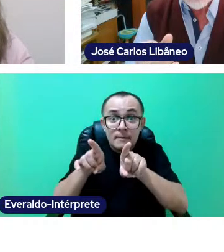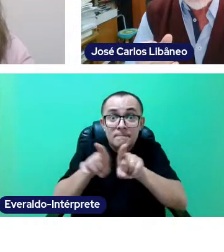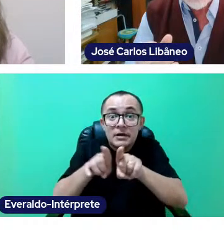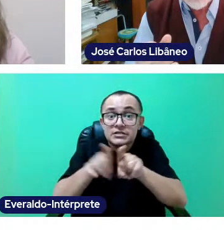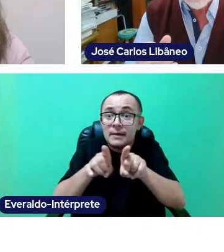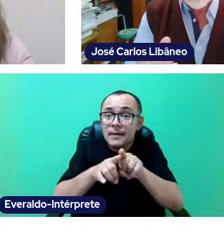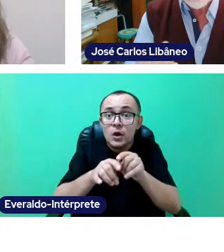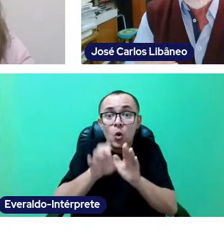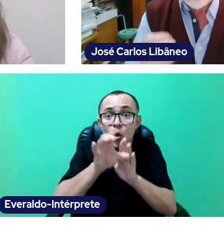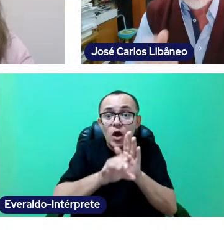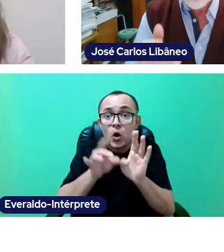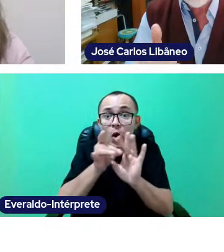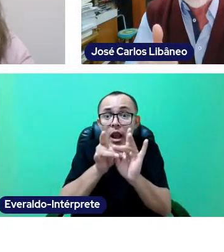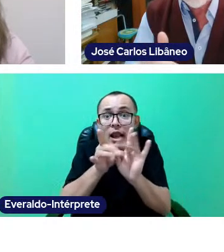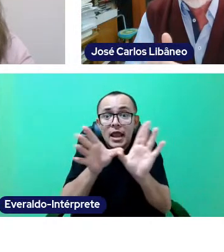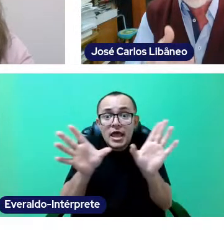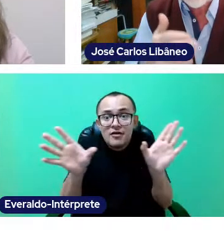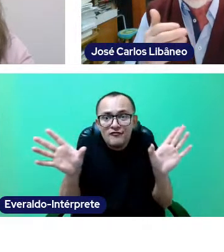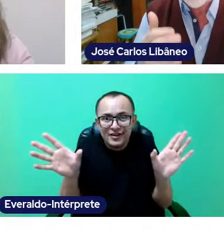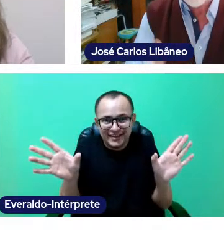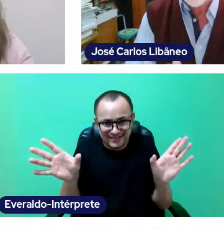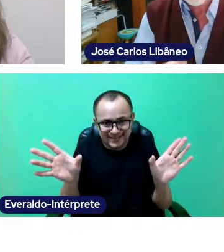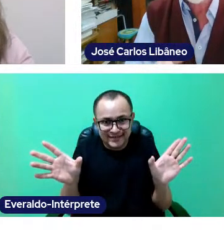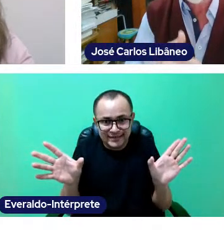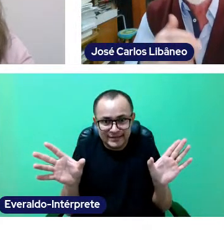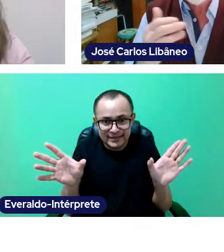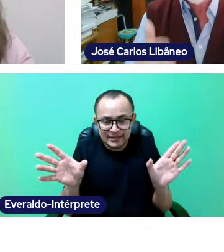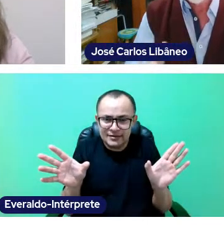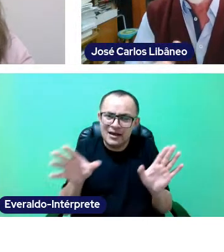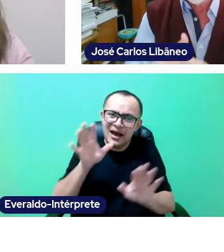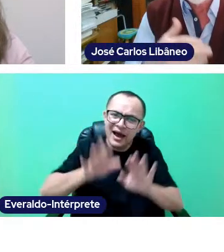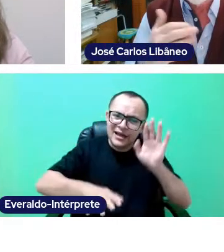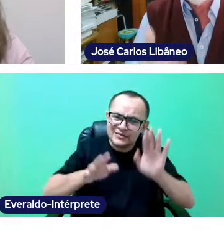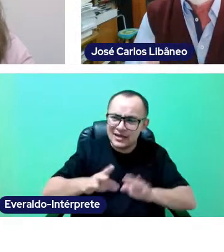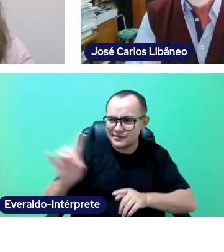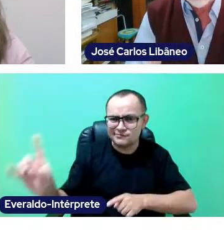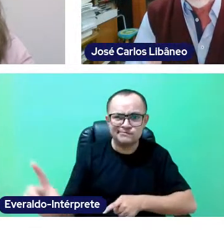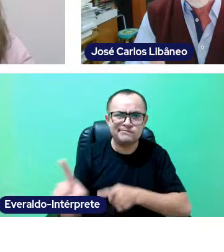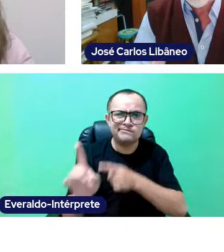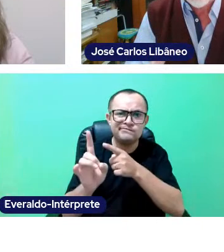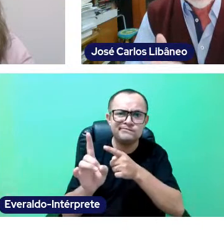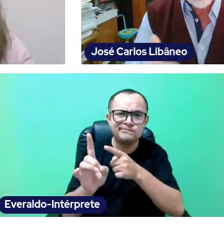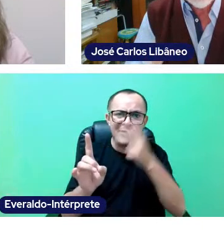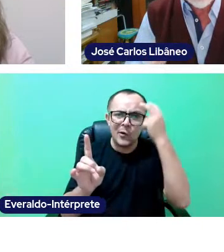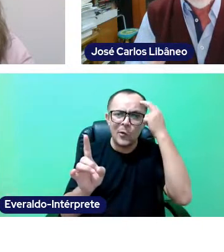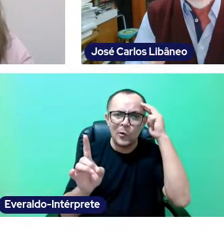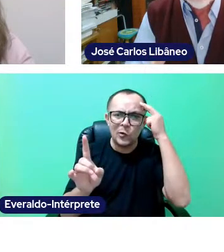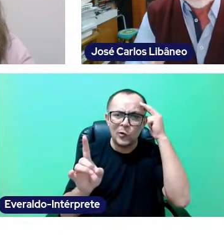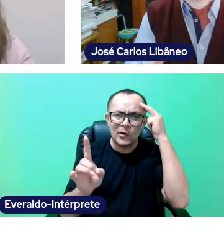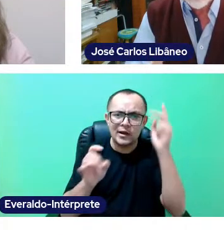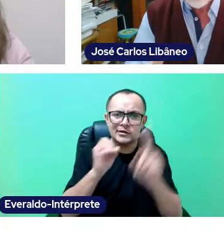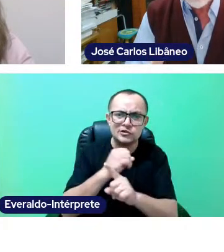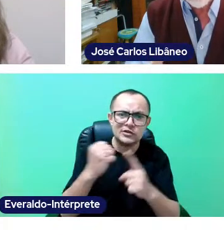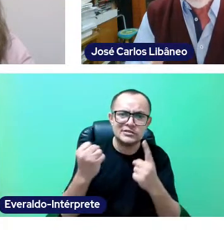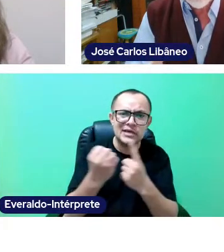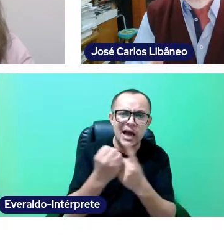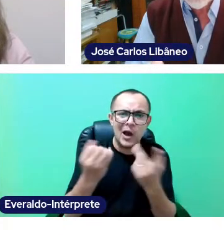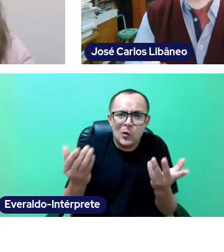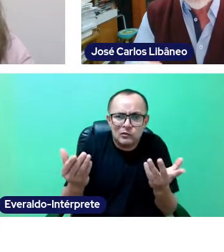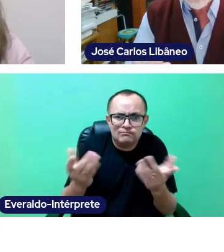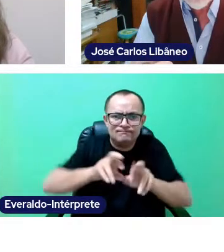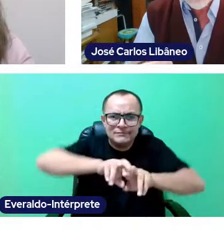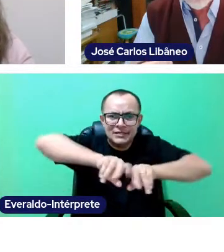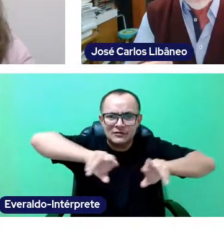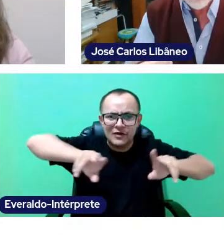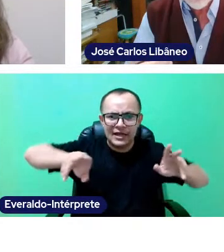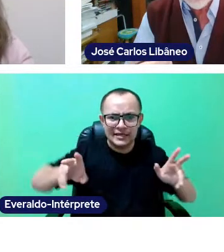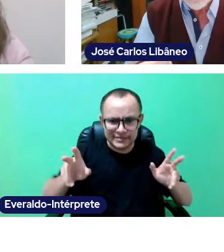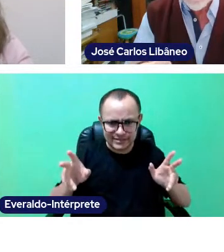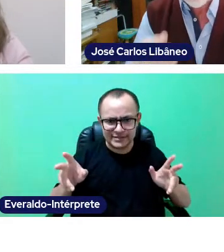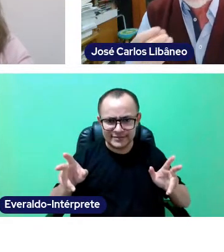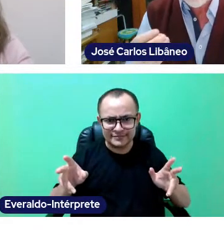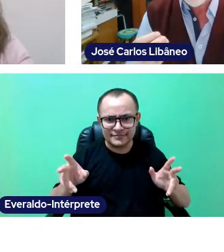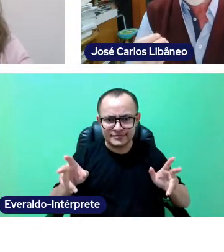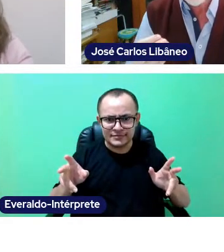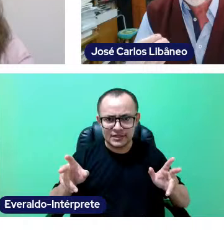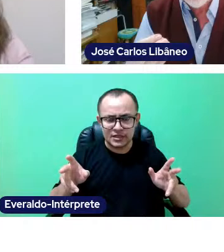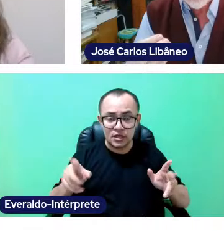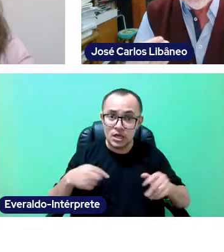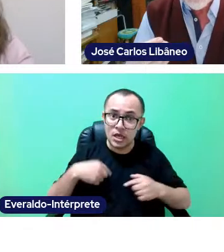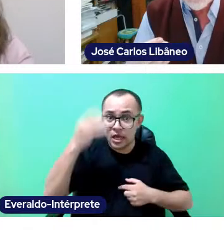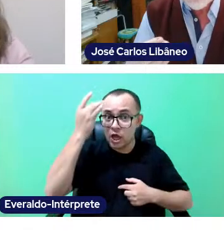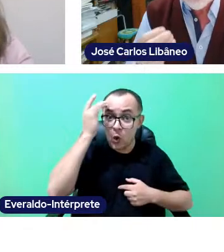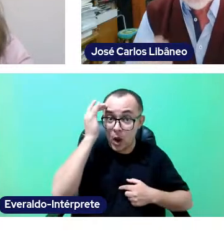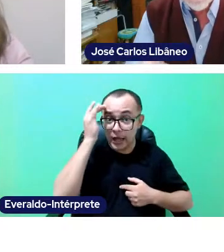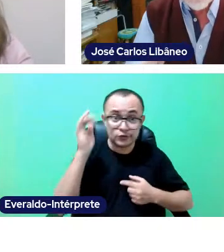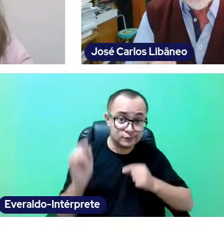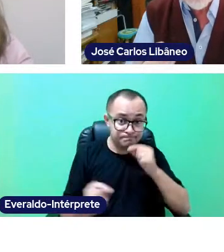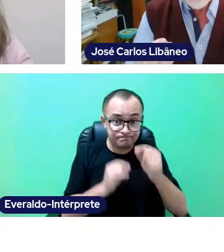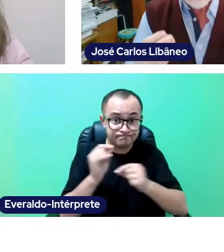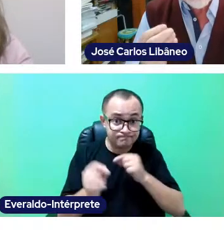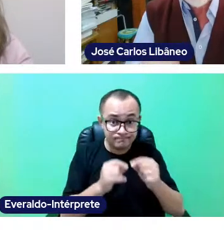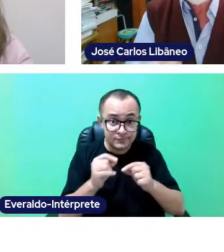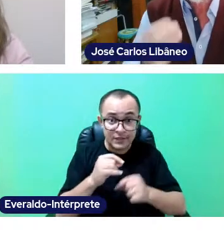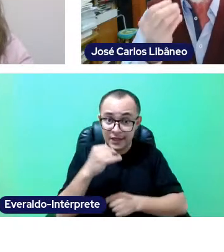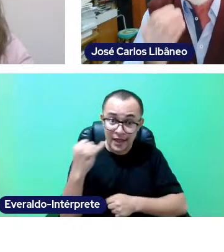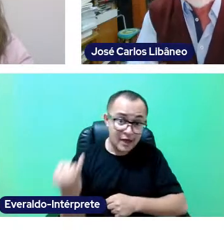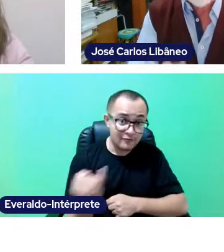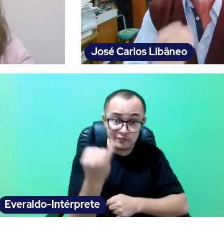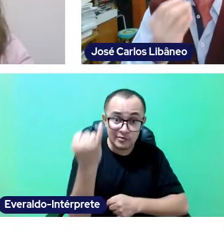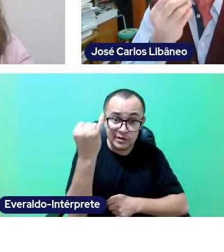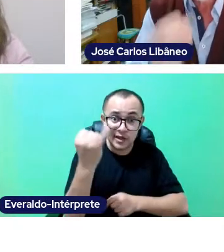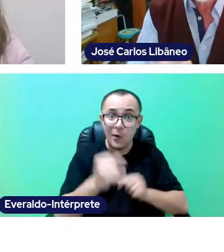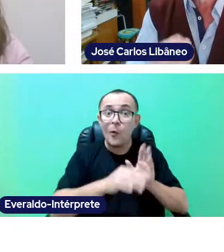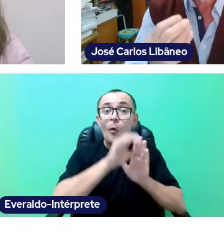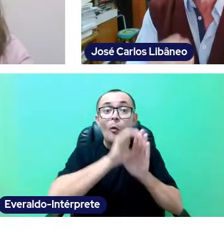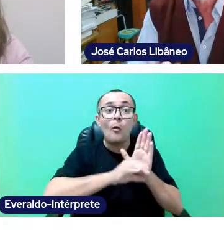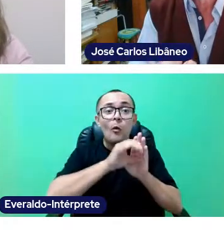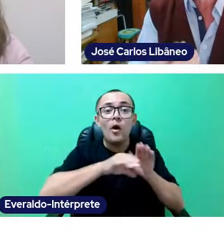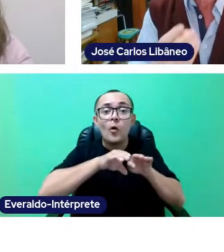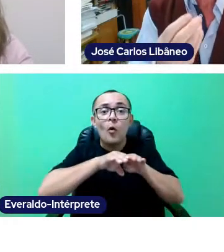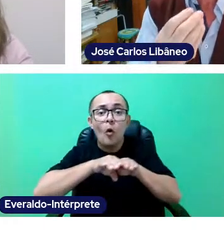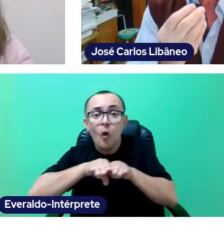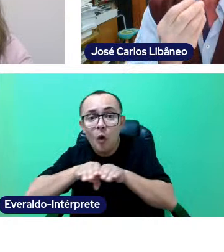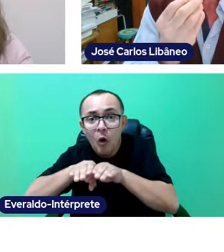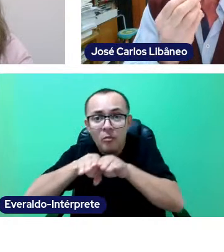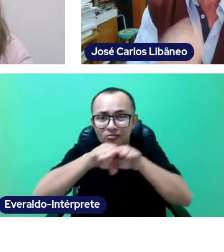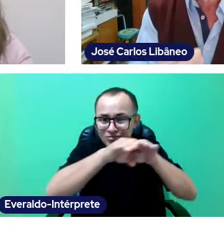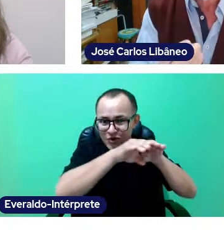Taking into account their social origins, their cultures, their ethnicities. I personally think that this is vital, a strong common curriculum, with scientific character,